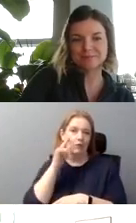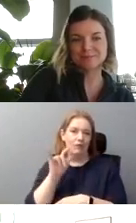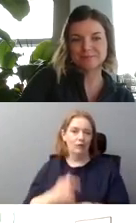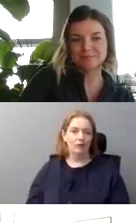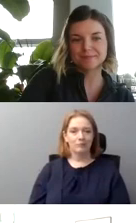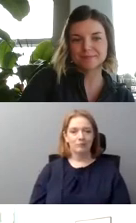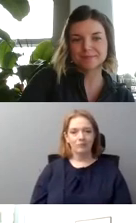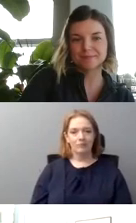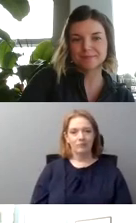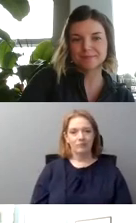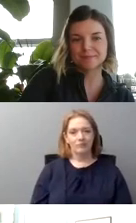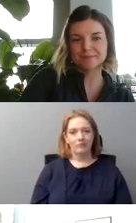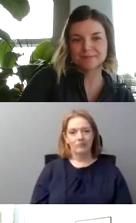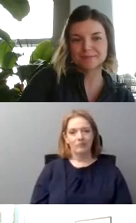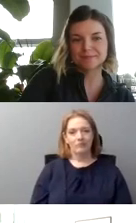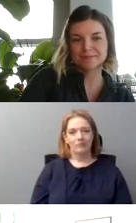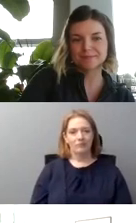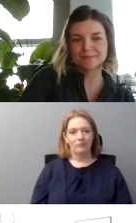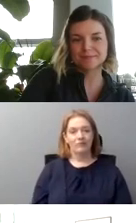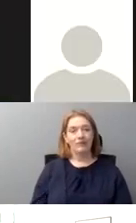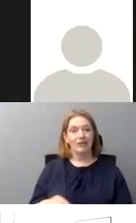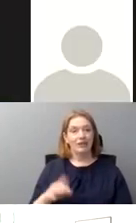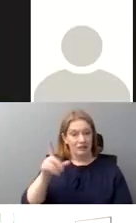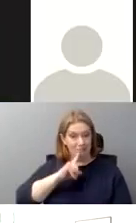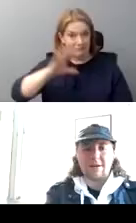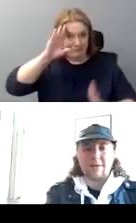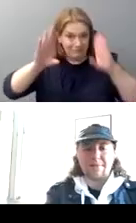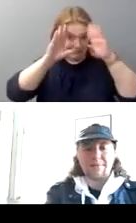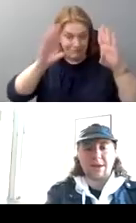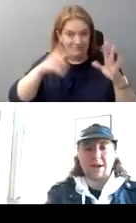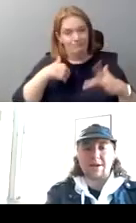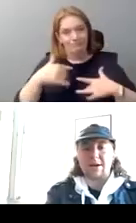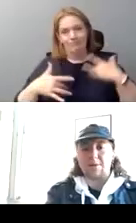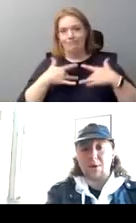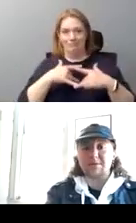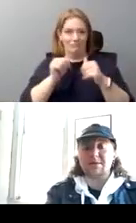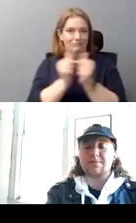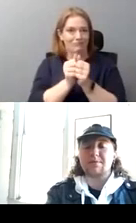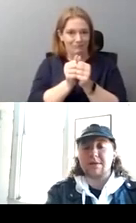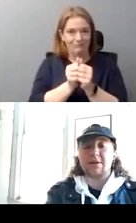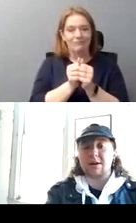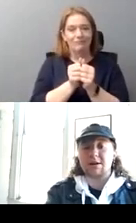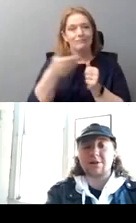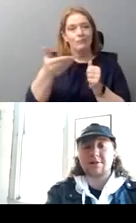S: Hi everyone, I'm really excited to be with you tonight and welcome to the David Ireland House at